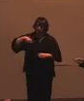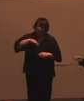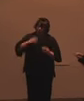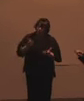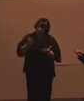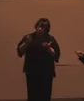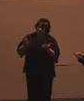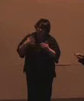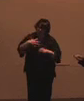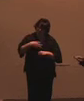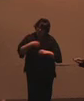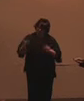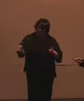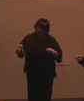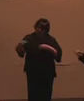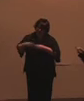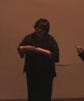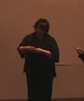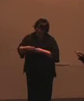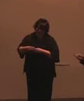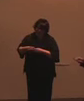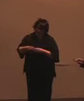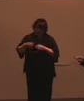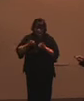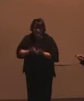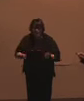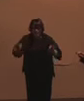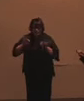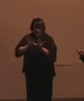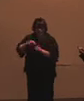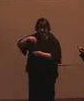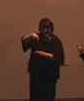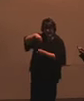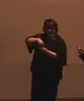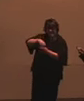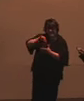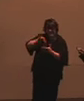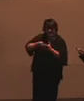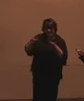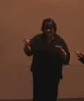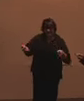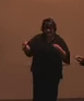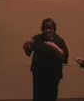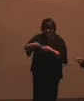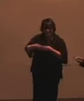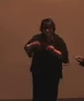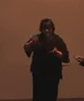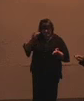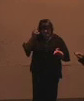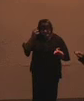But the important point is, inside of this big box is almost empty.